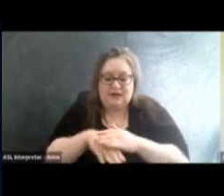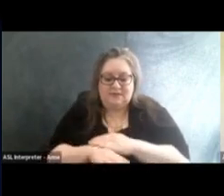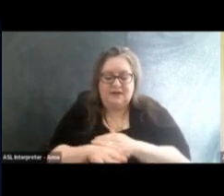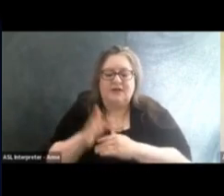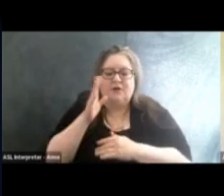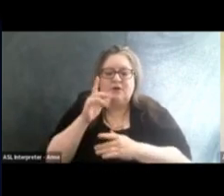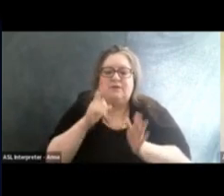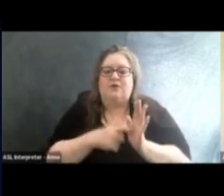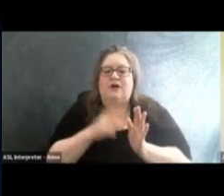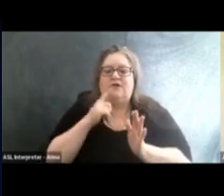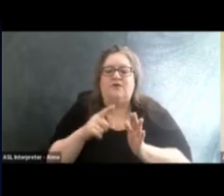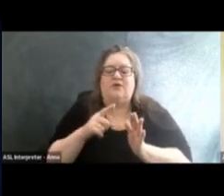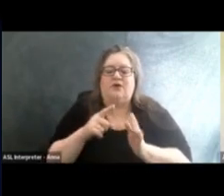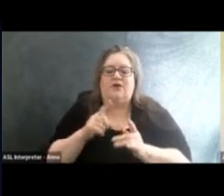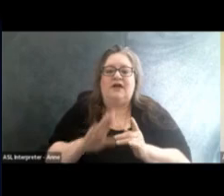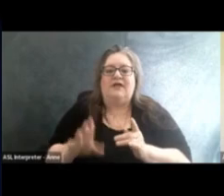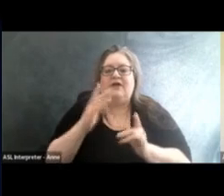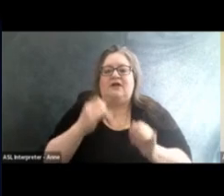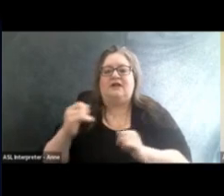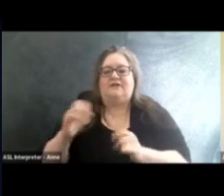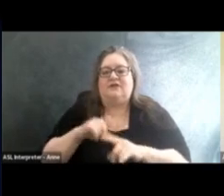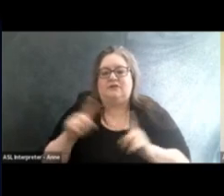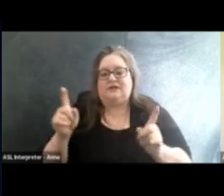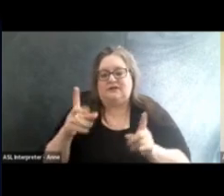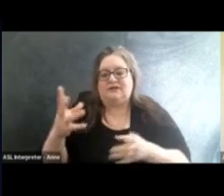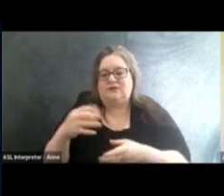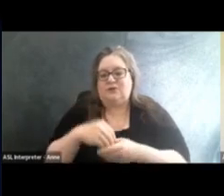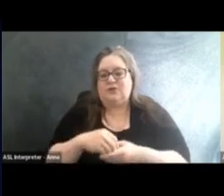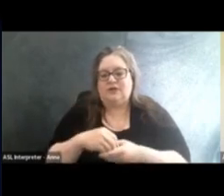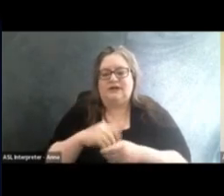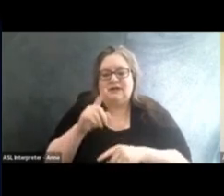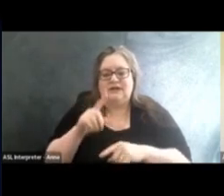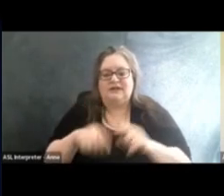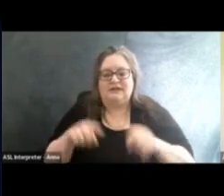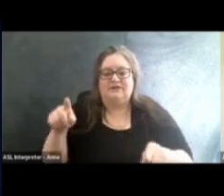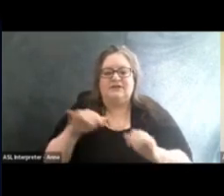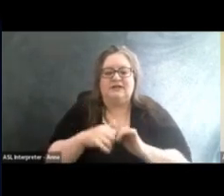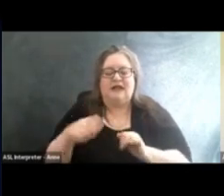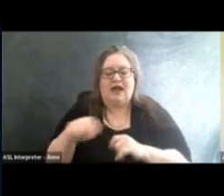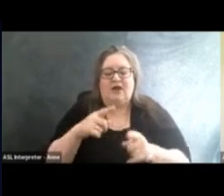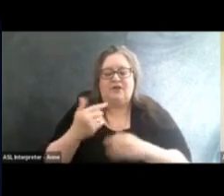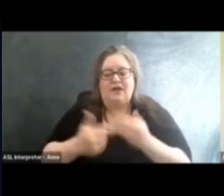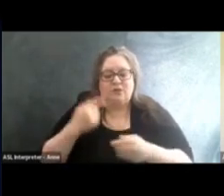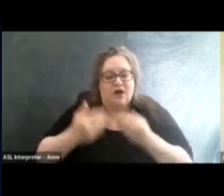recognized or have for their individual differences, including differences in how they process information, and